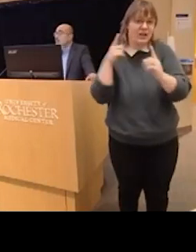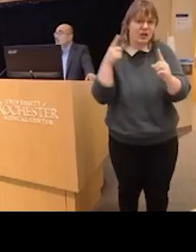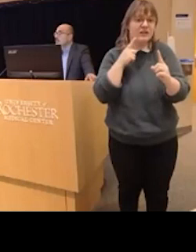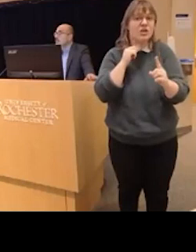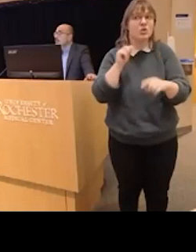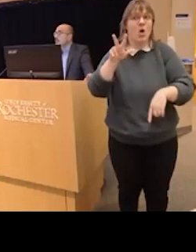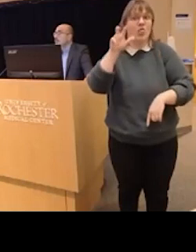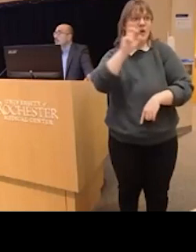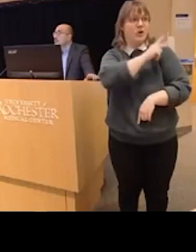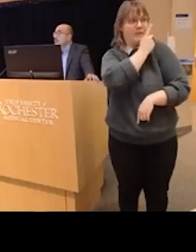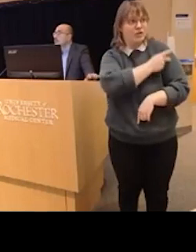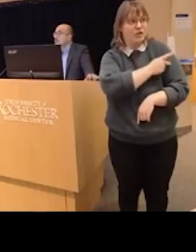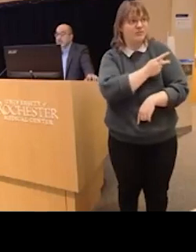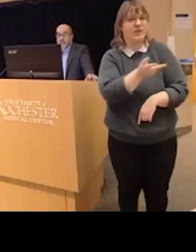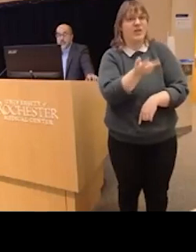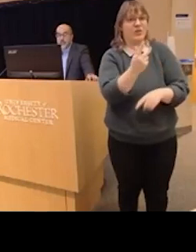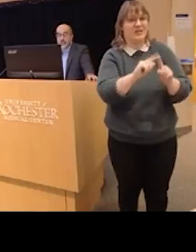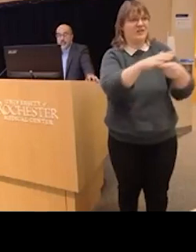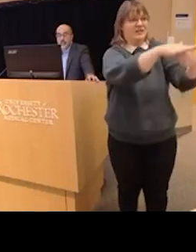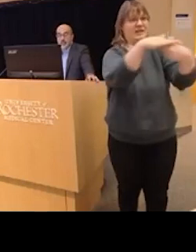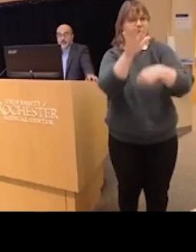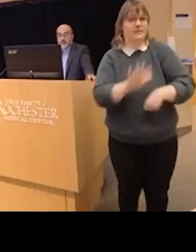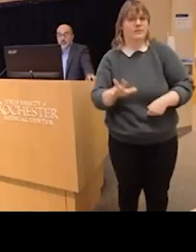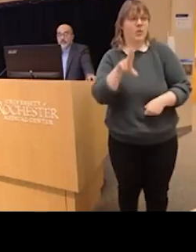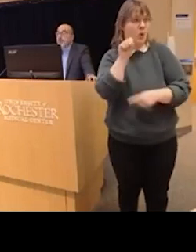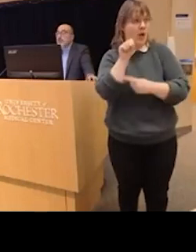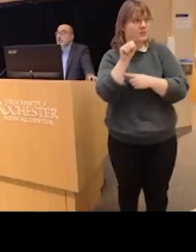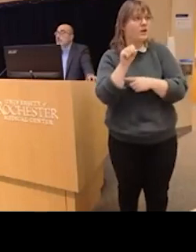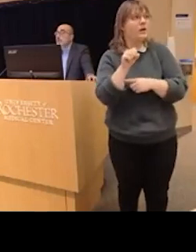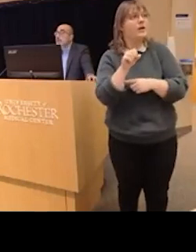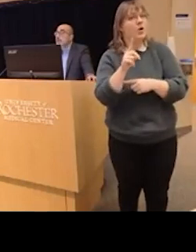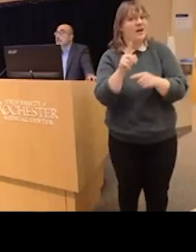patients um in three different sites across the country um who have chronic low back pain and high